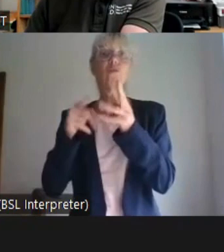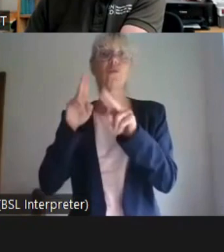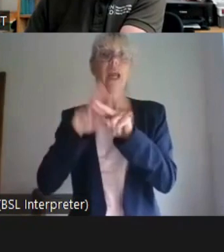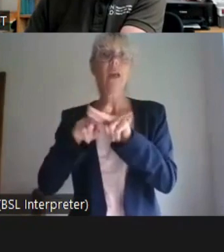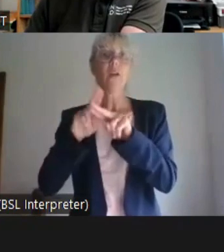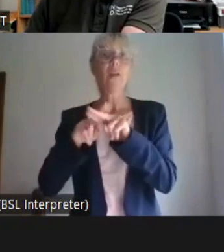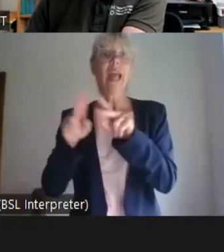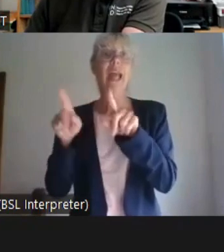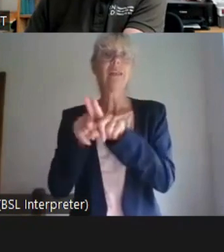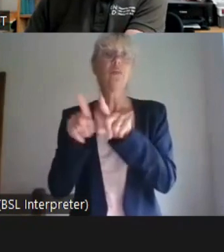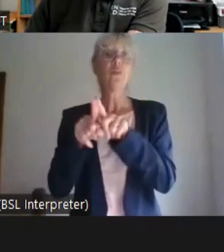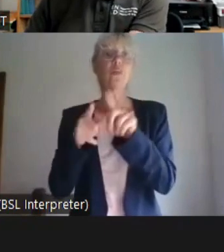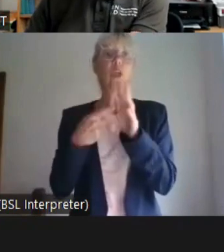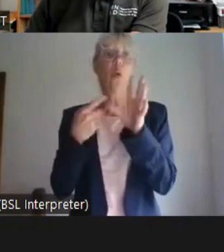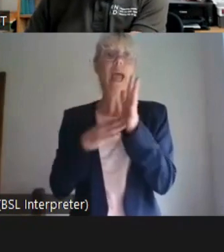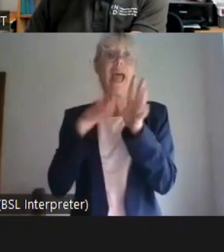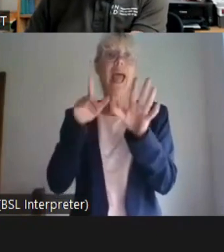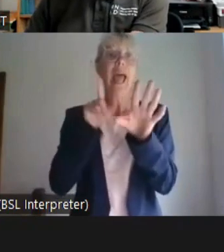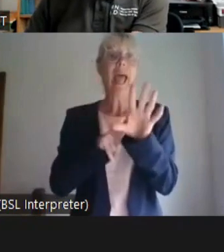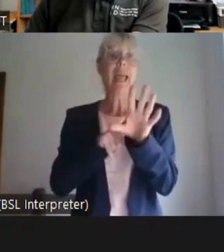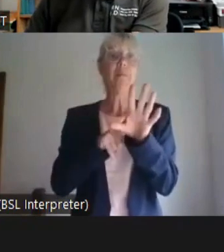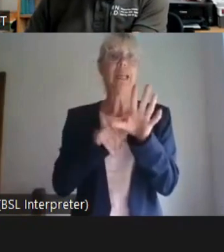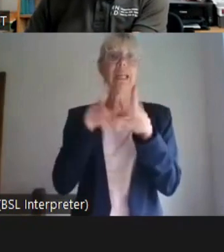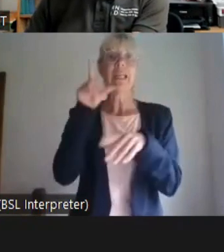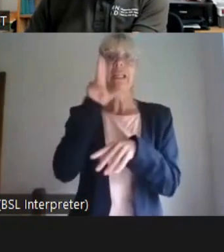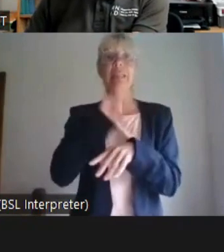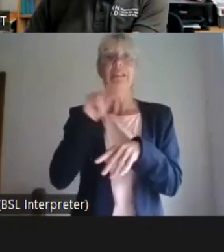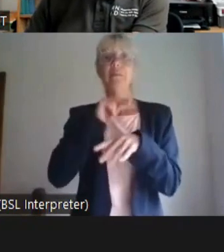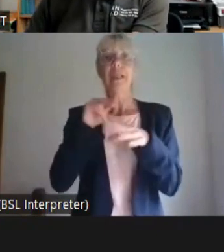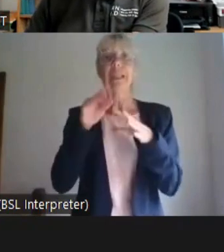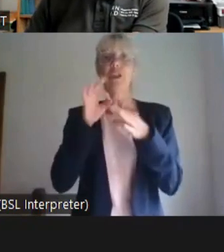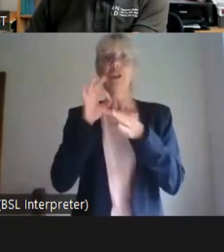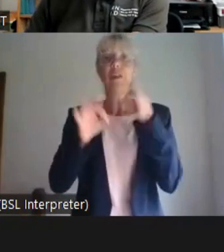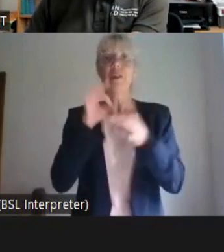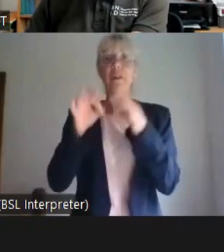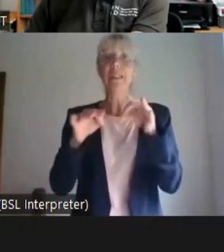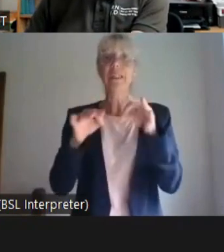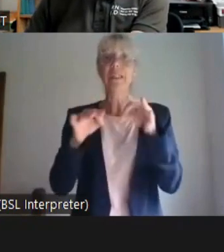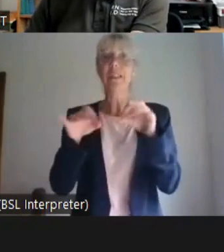and a volunteer from the Royal National Institute for deaf people Brent Stanbridge